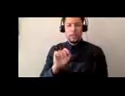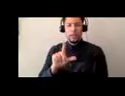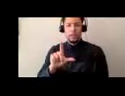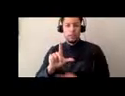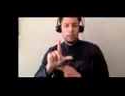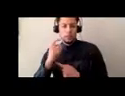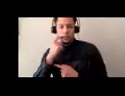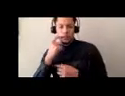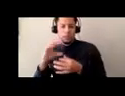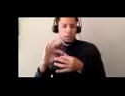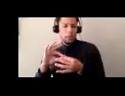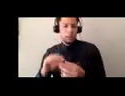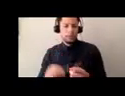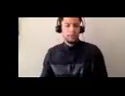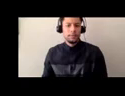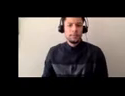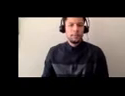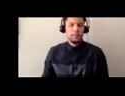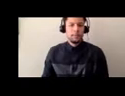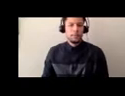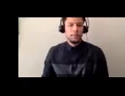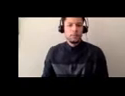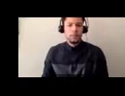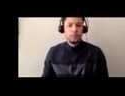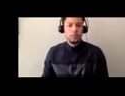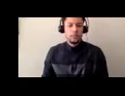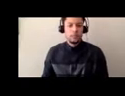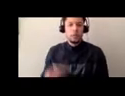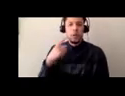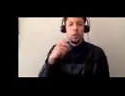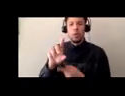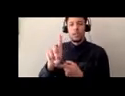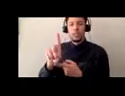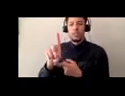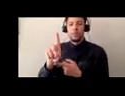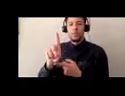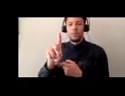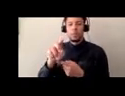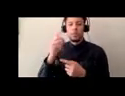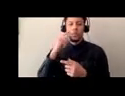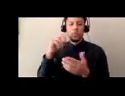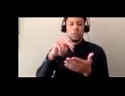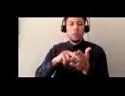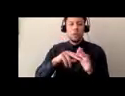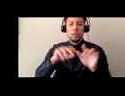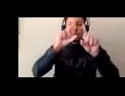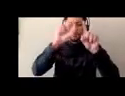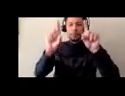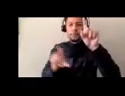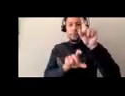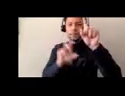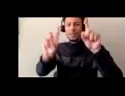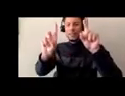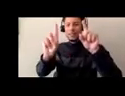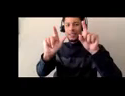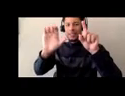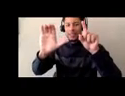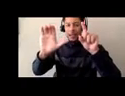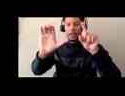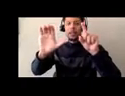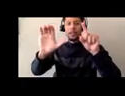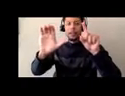So where you have DAC that would technically be brain injury coalition or BIC.